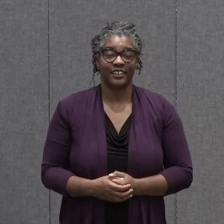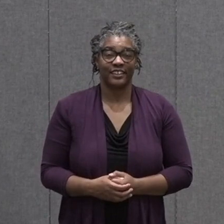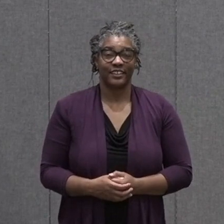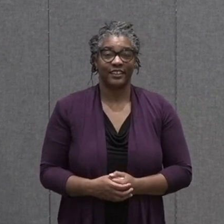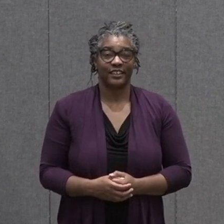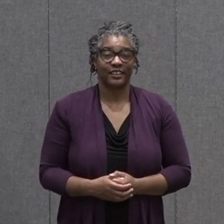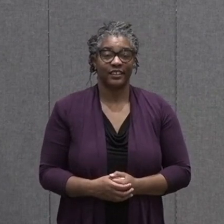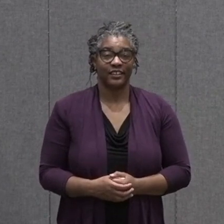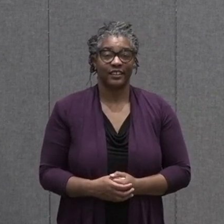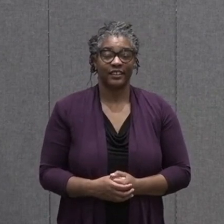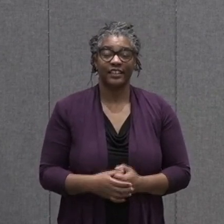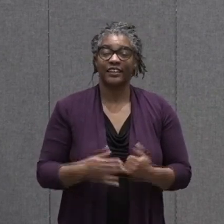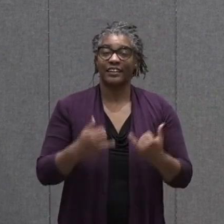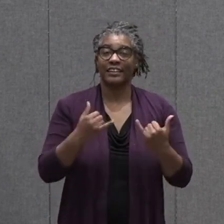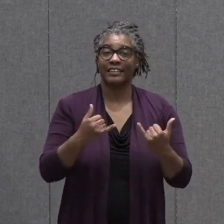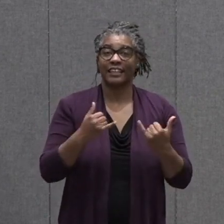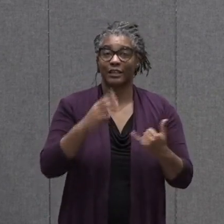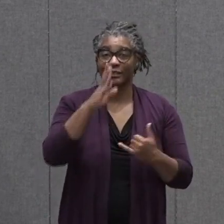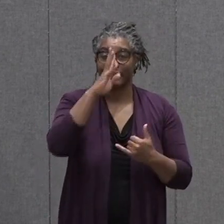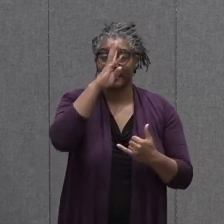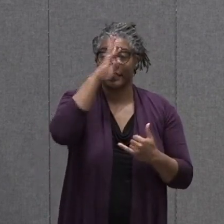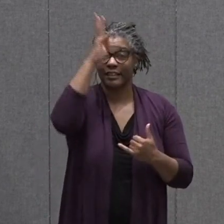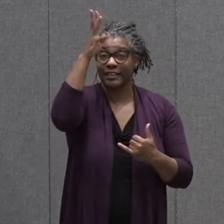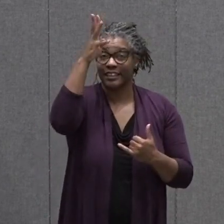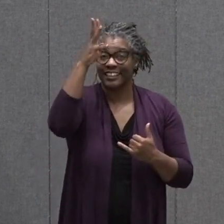Let's think of a sentence with the word, are.